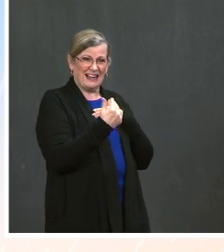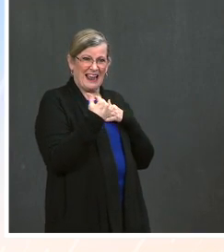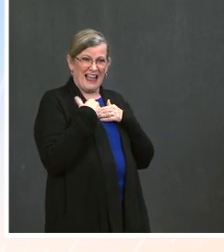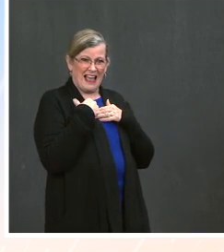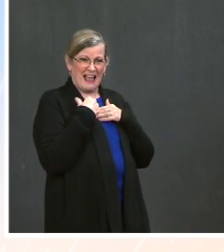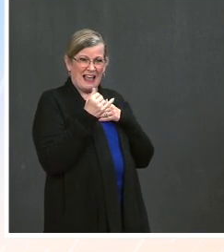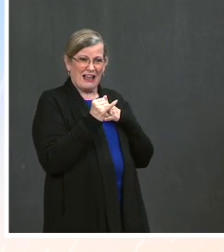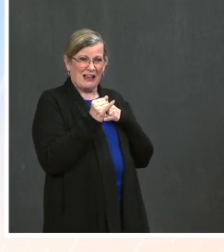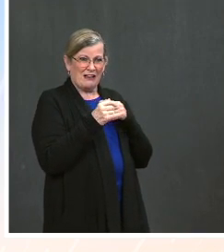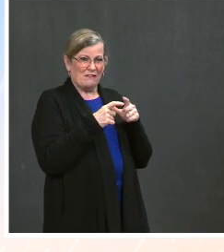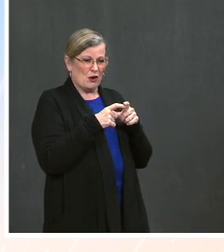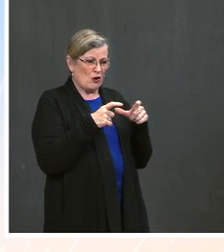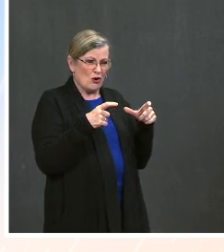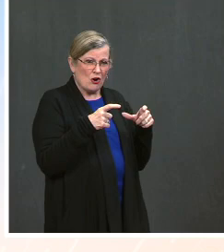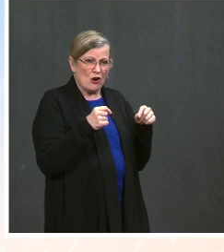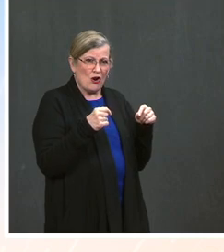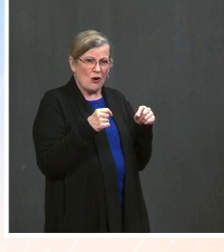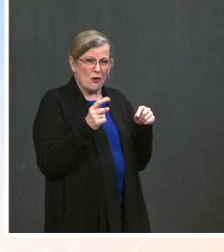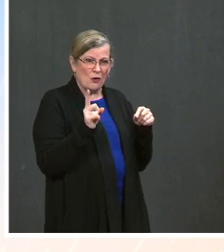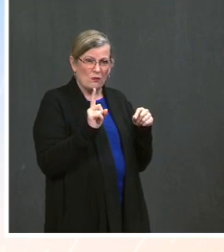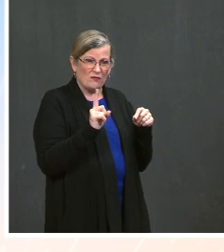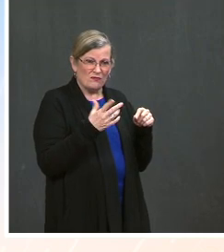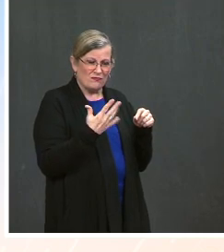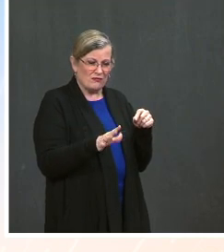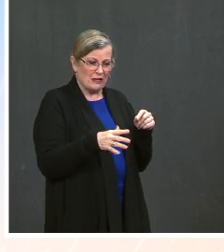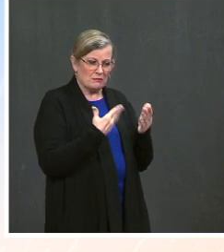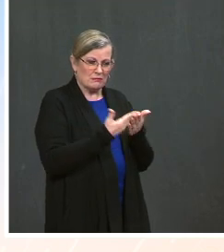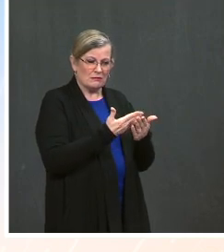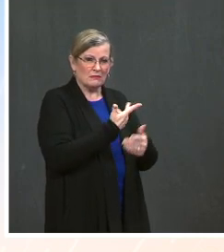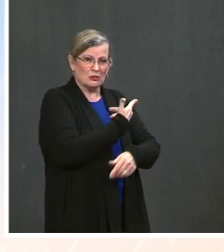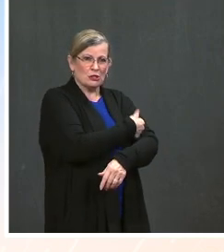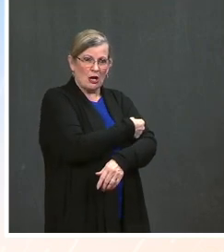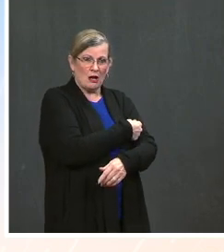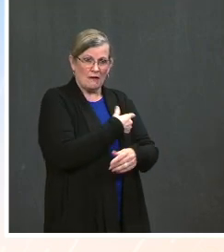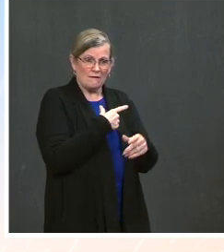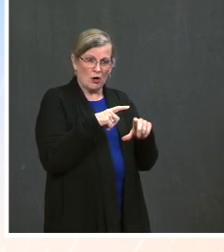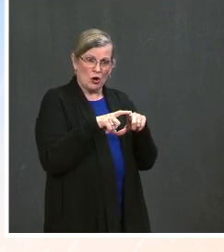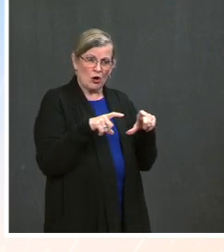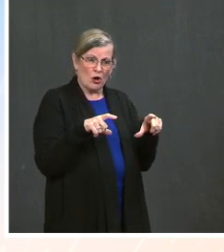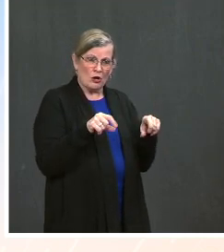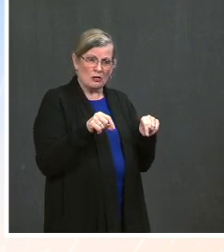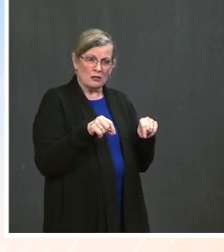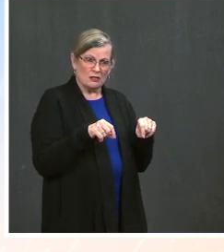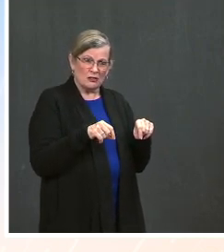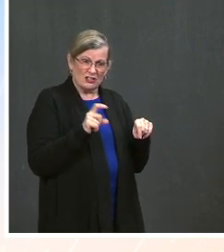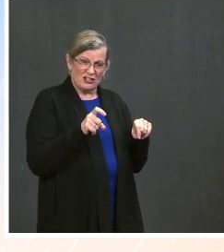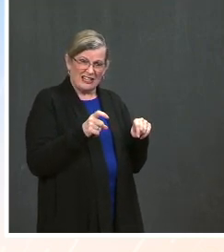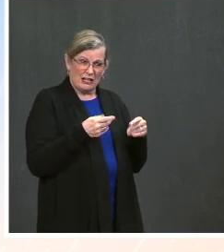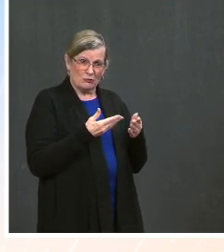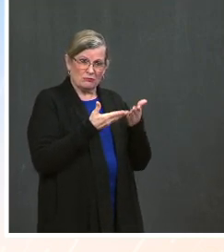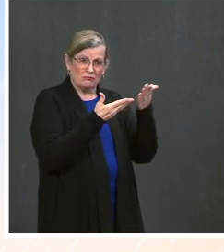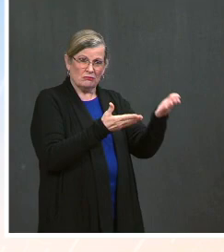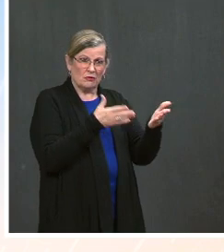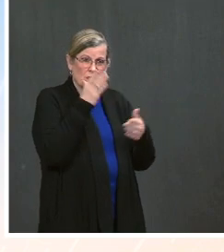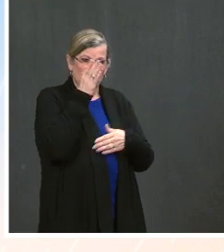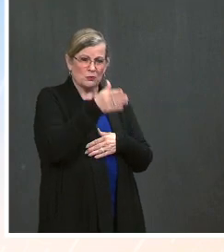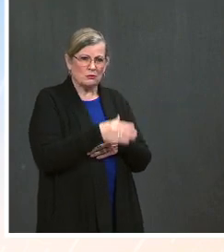gateway to carrying on normal life? Ms. Psaki: Again, this was a proposal made. And a lot of private sector industries and companies -- whether it's the airlines,